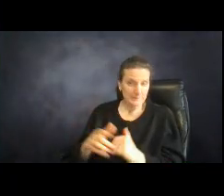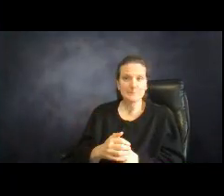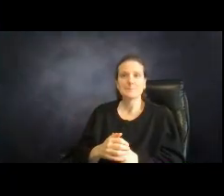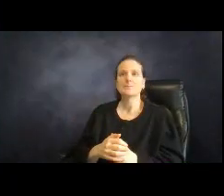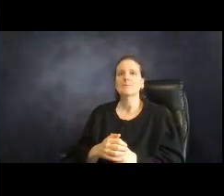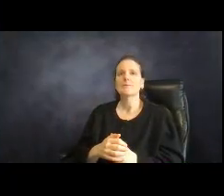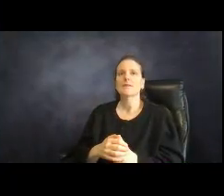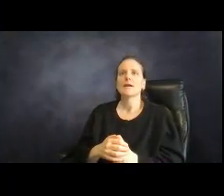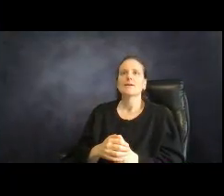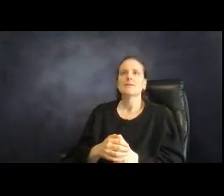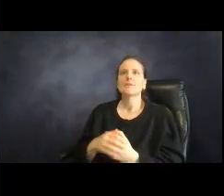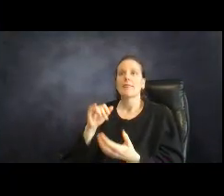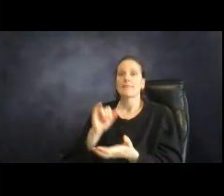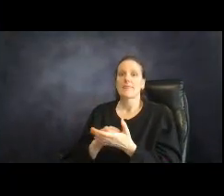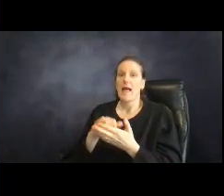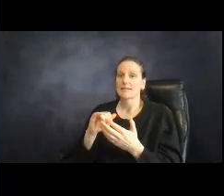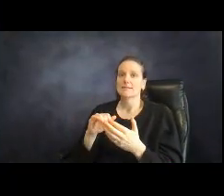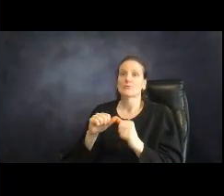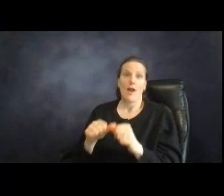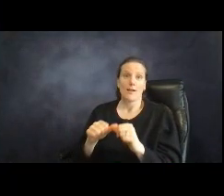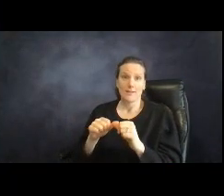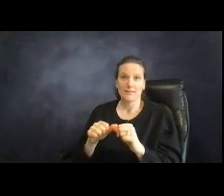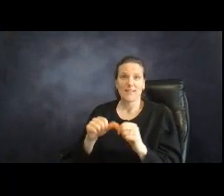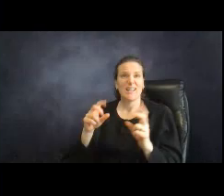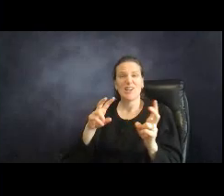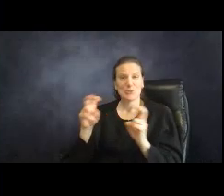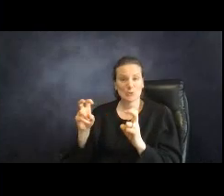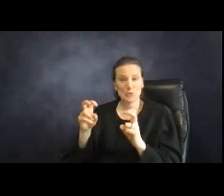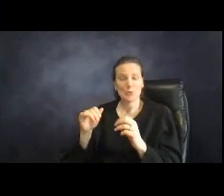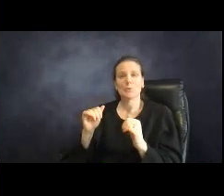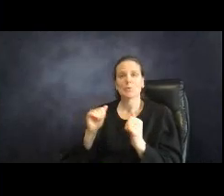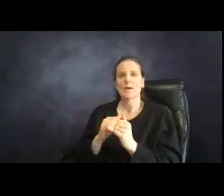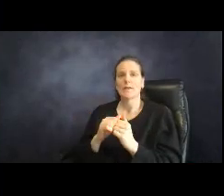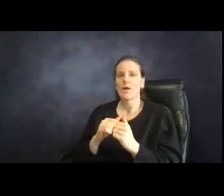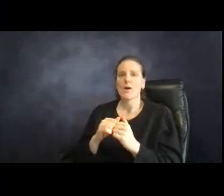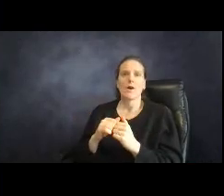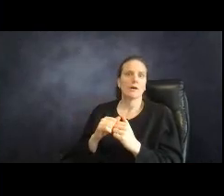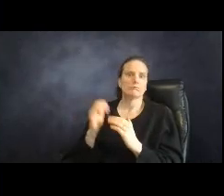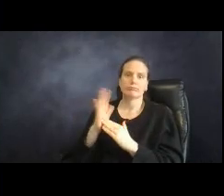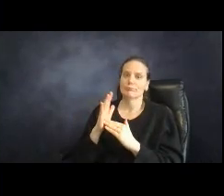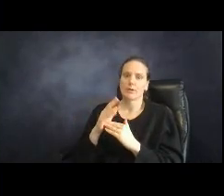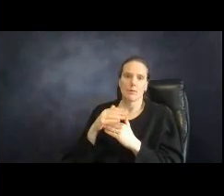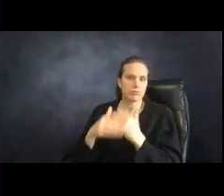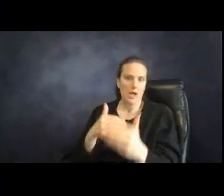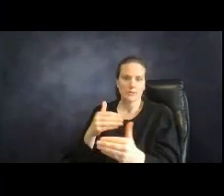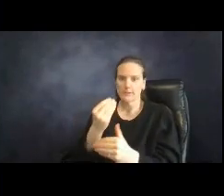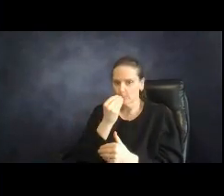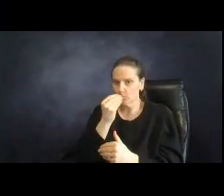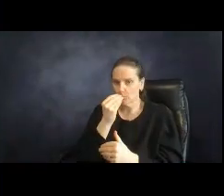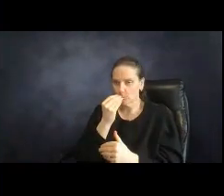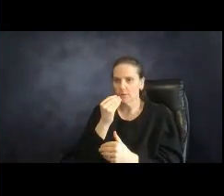So that's how chronic, so we have this issue with ultra processed foods, the, the addic, the inherent addictability,